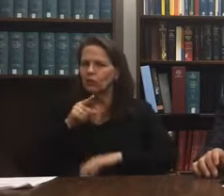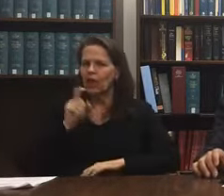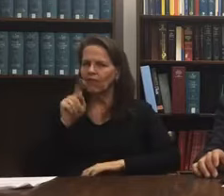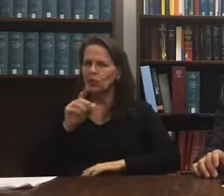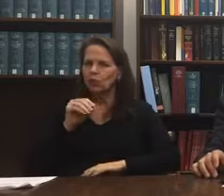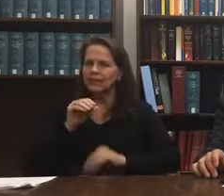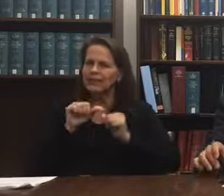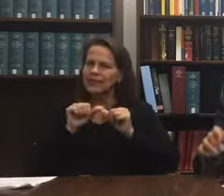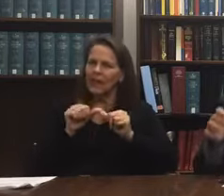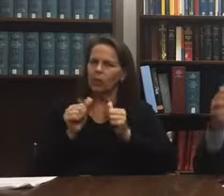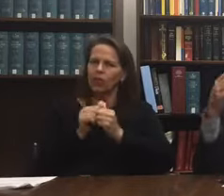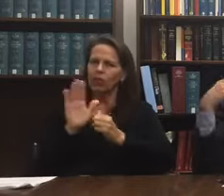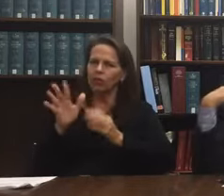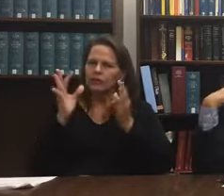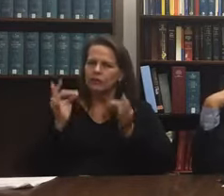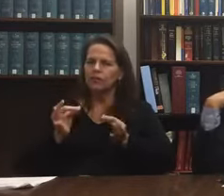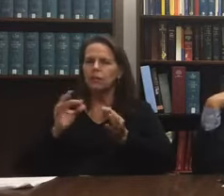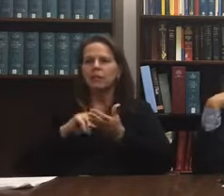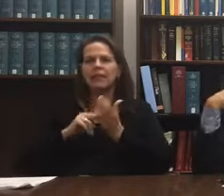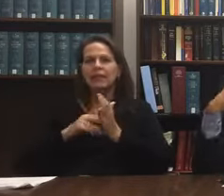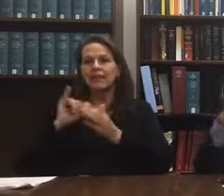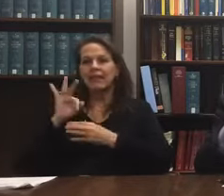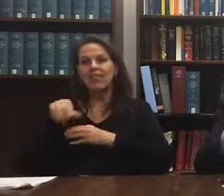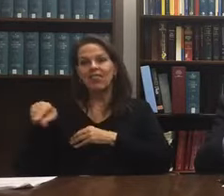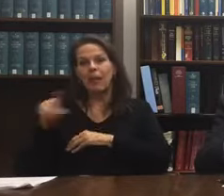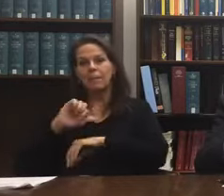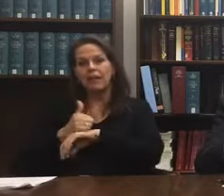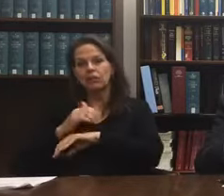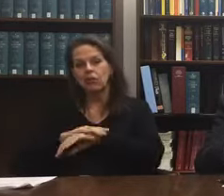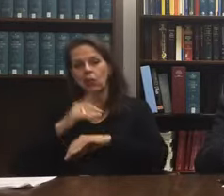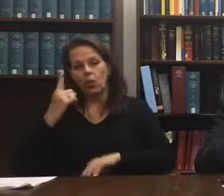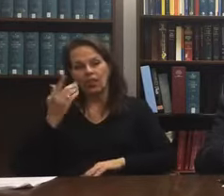their decision so in other words if they based it on one thing in the notice they